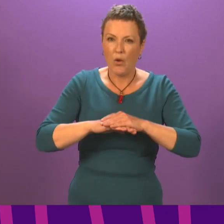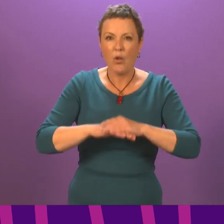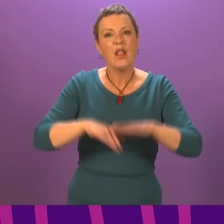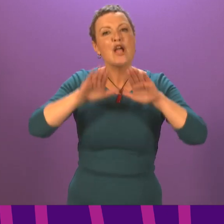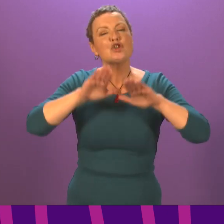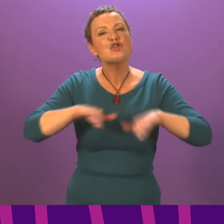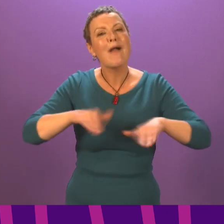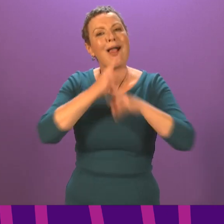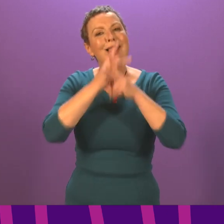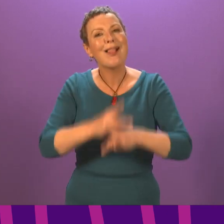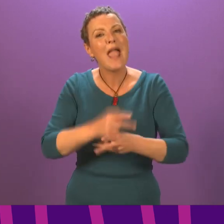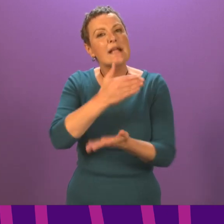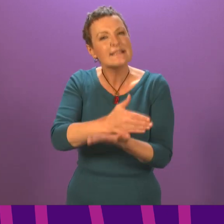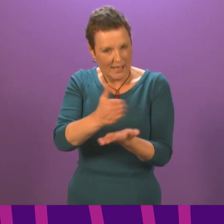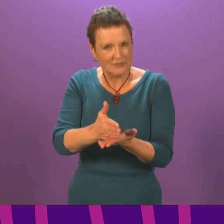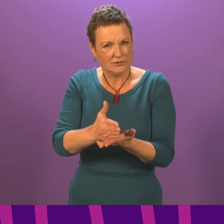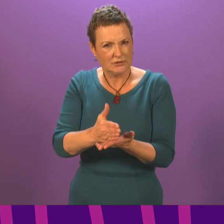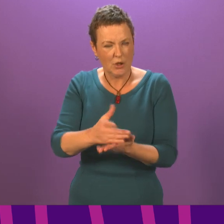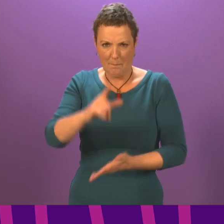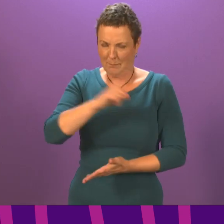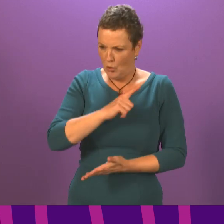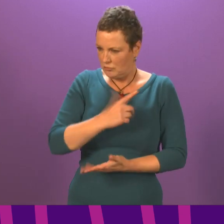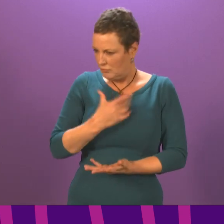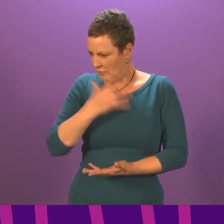challenges and to establish whether there are reasons why the financial support needs